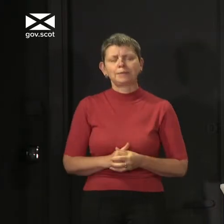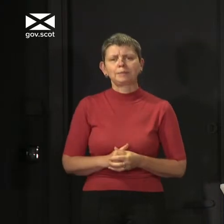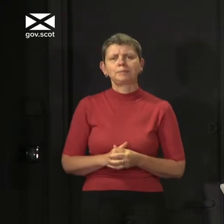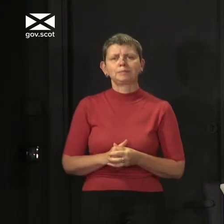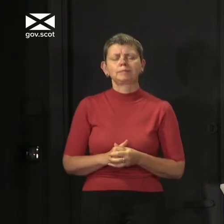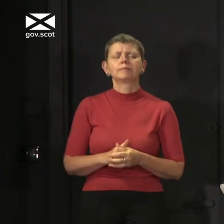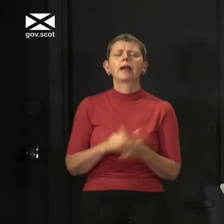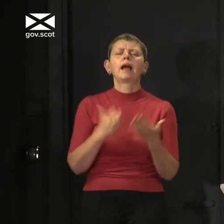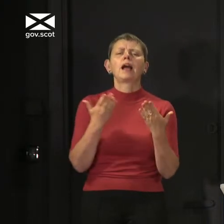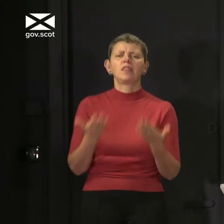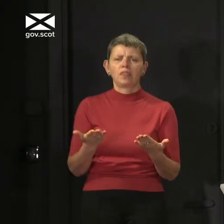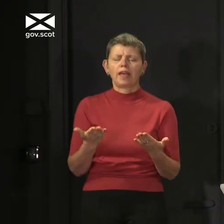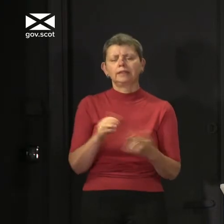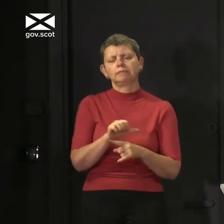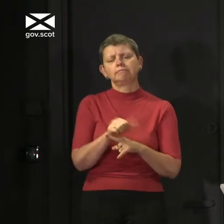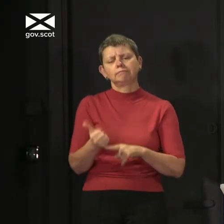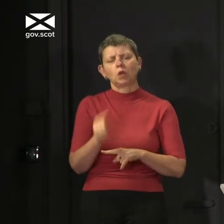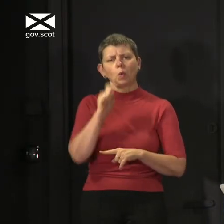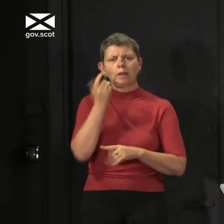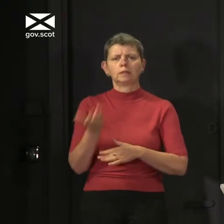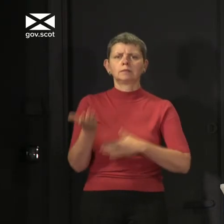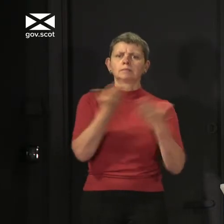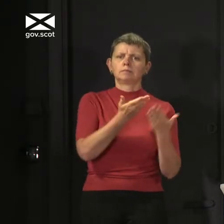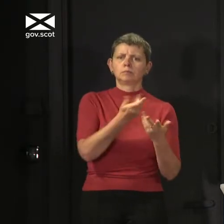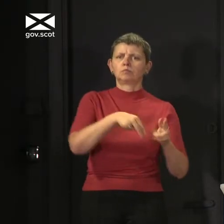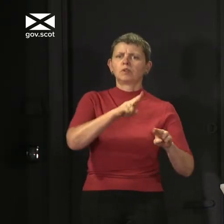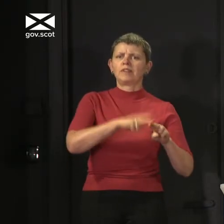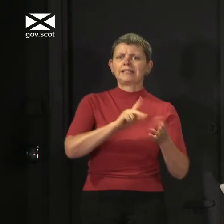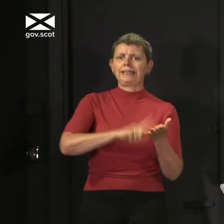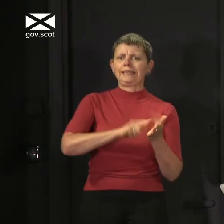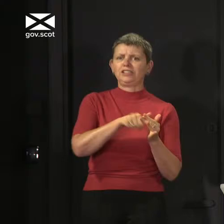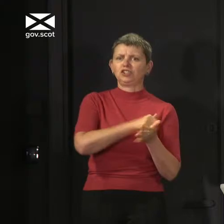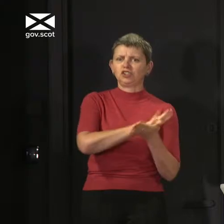I handover to Professor Leitch and then to the Economy Secretary.